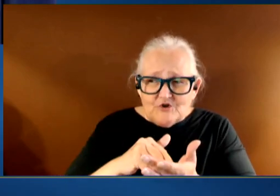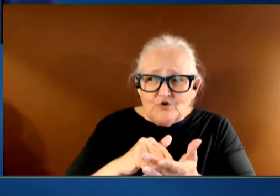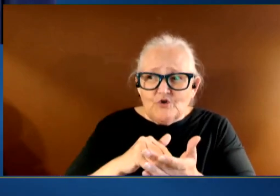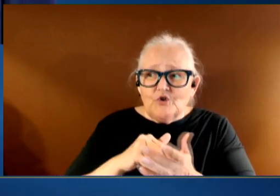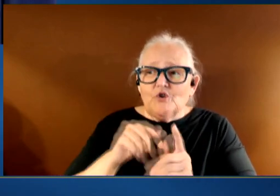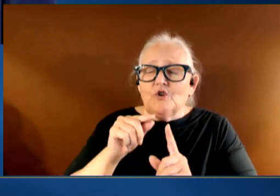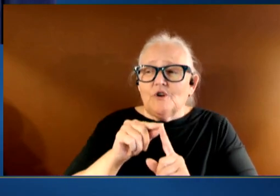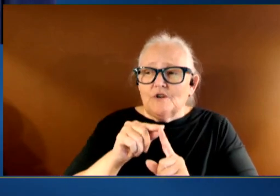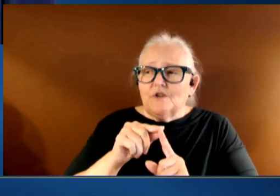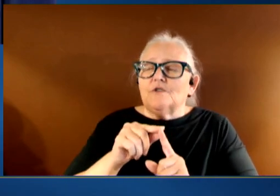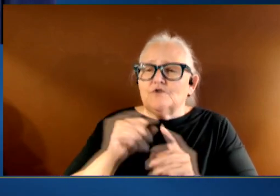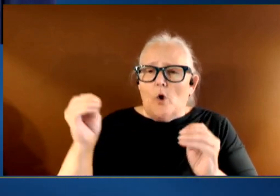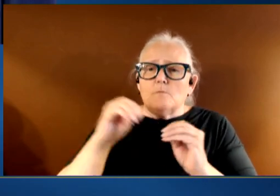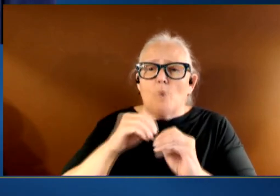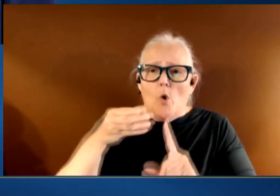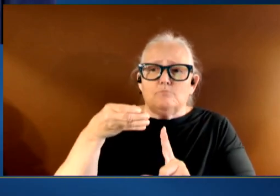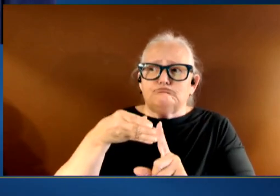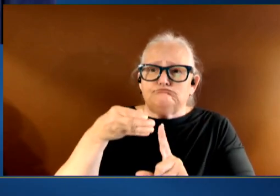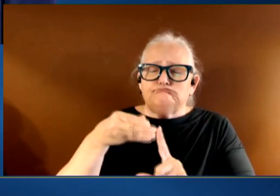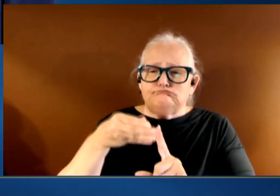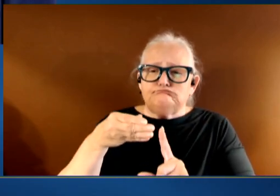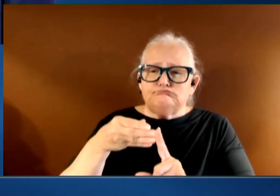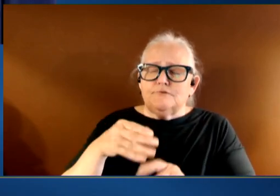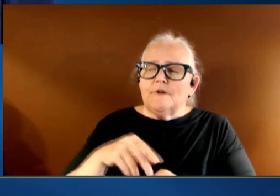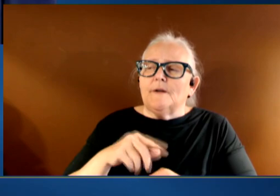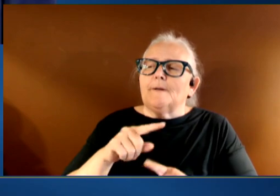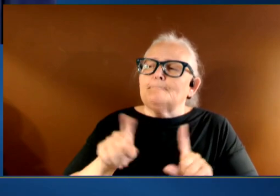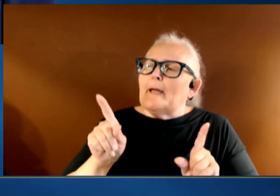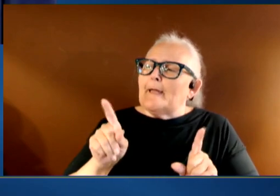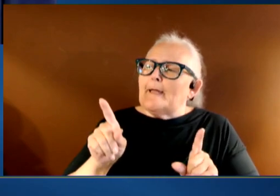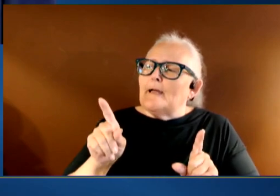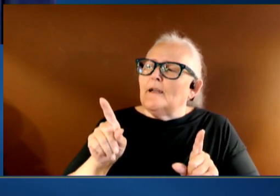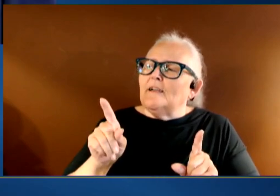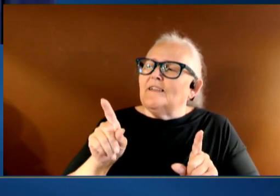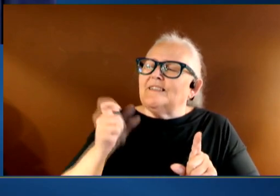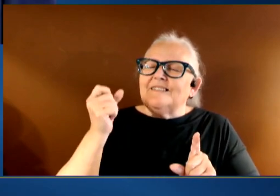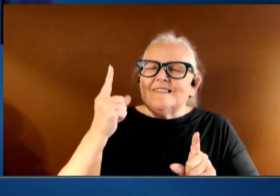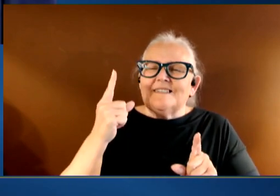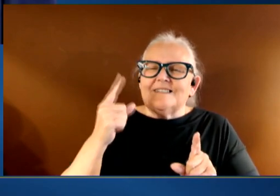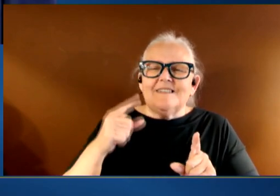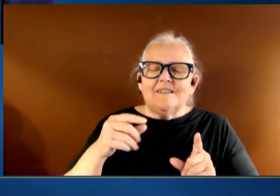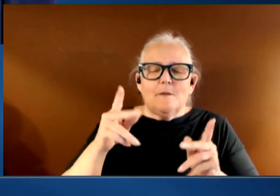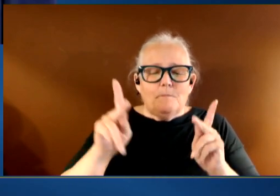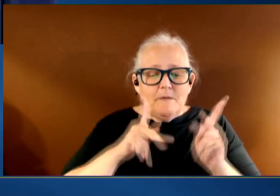but it's the centers where there's not a lot of sickle cell experts or trainees